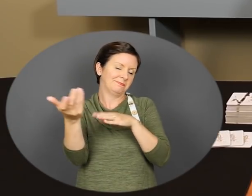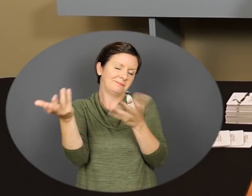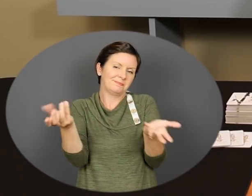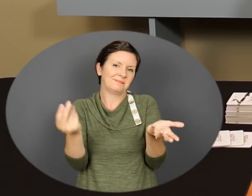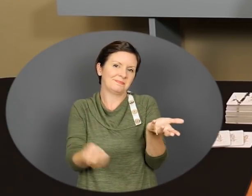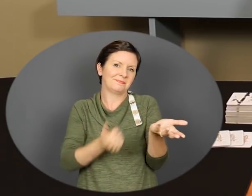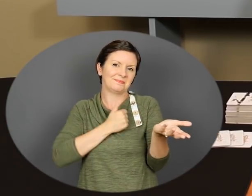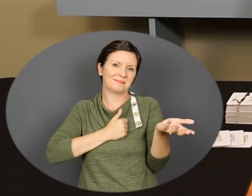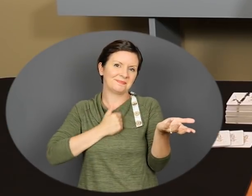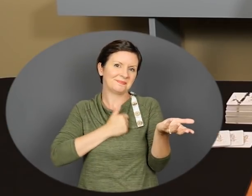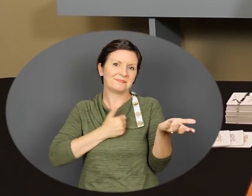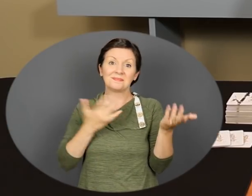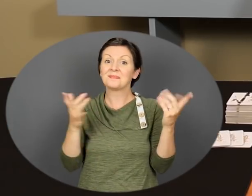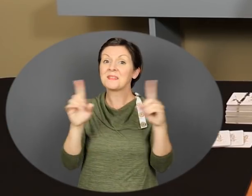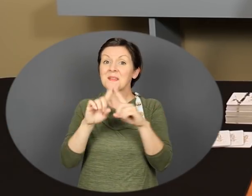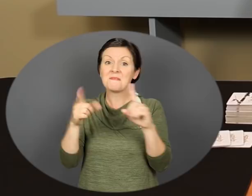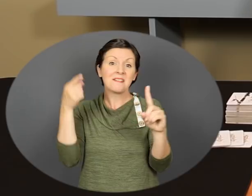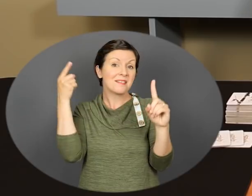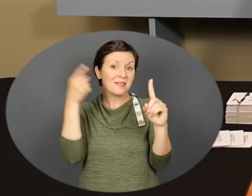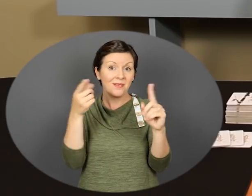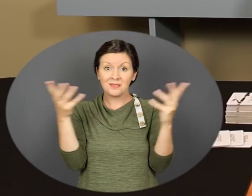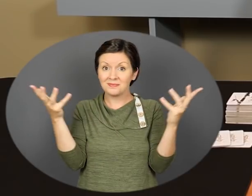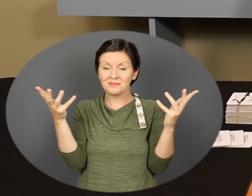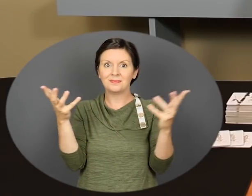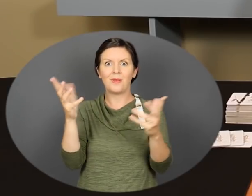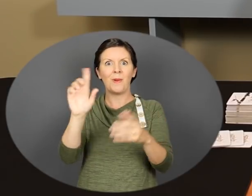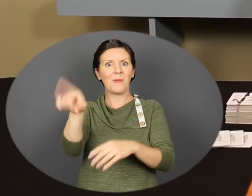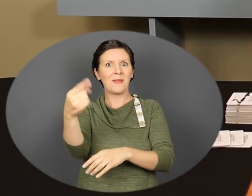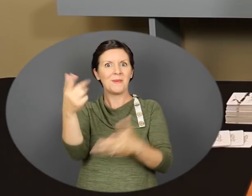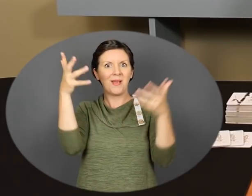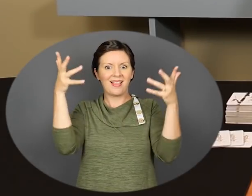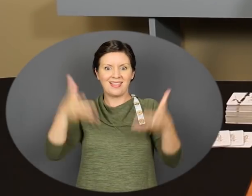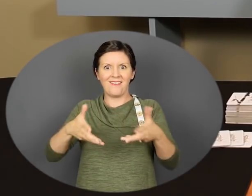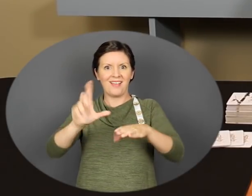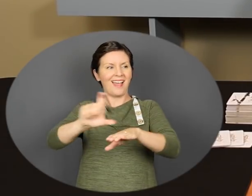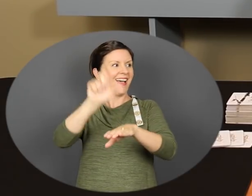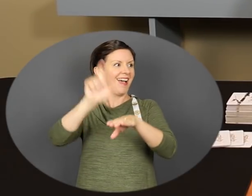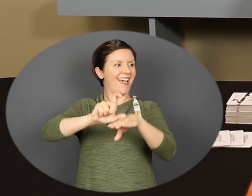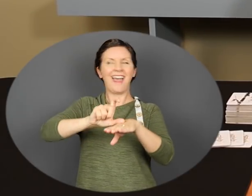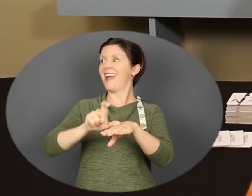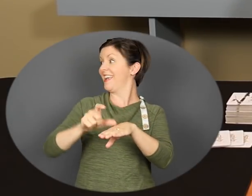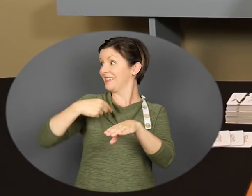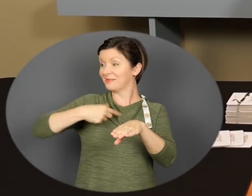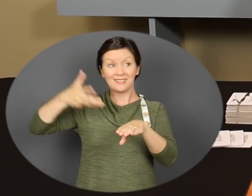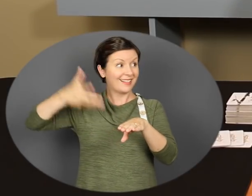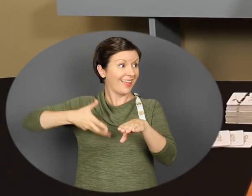out. So the object of the game is to be the only player with the marker still on the board.